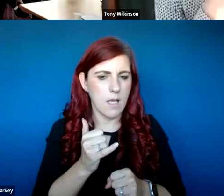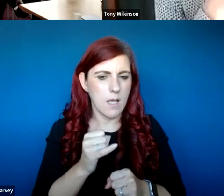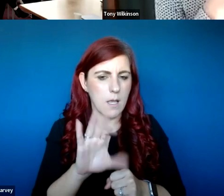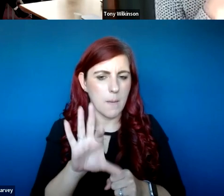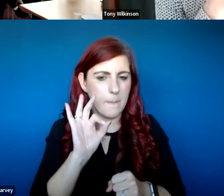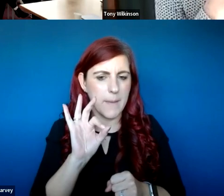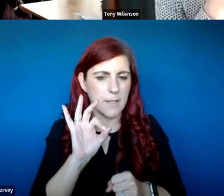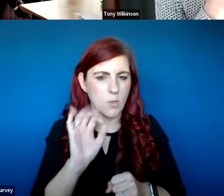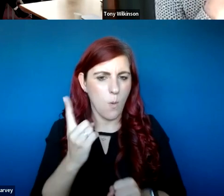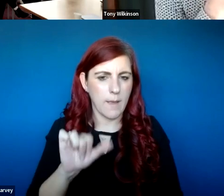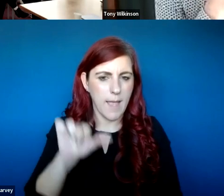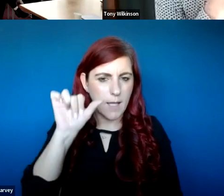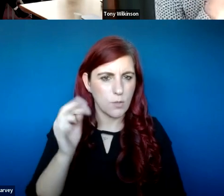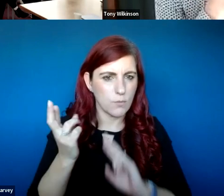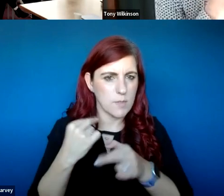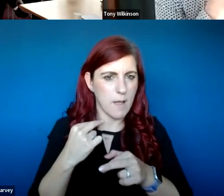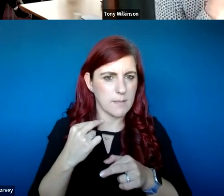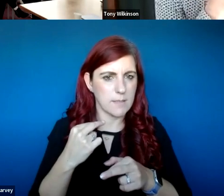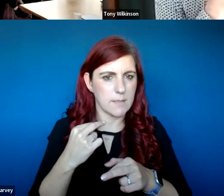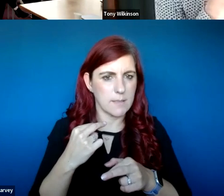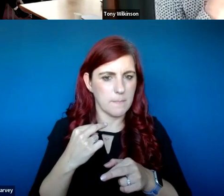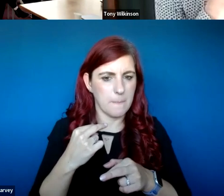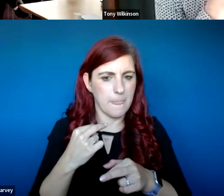respondents for this survey and didn't include children?